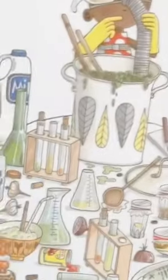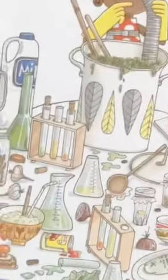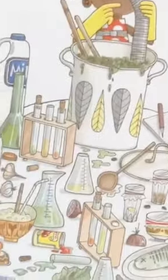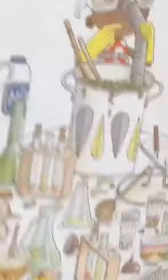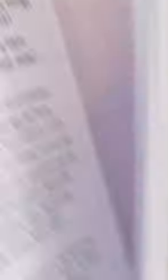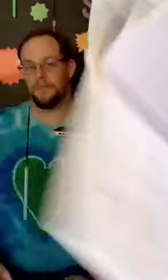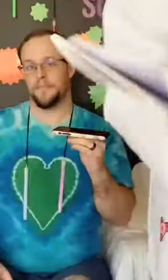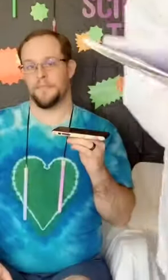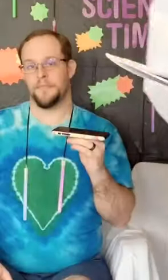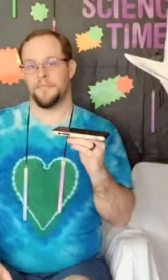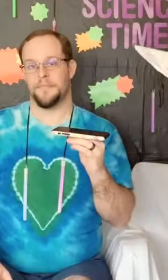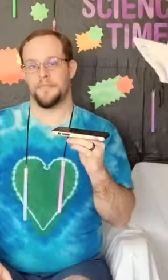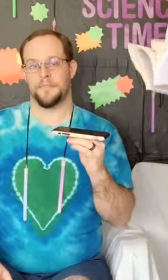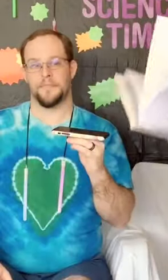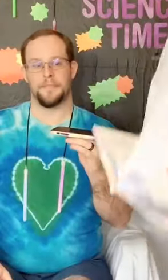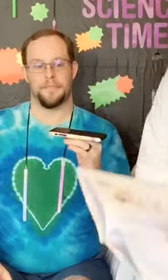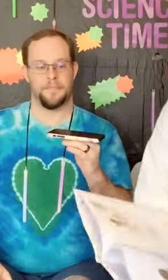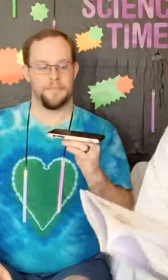kitty.